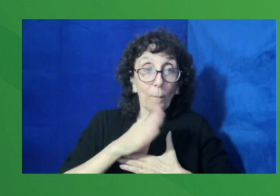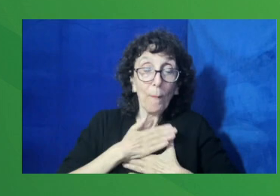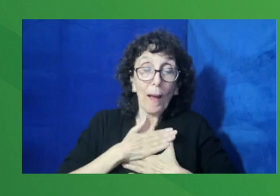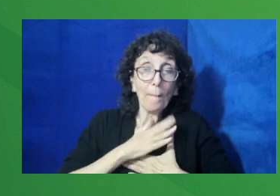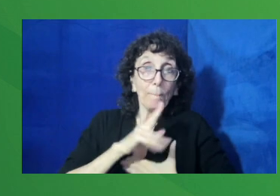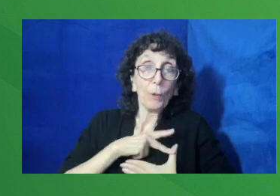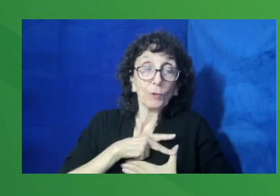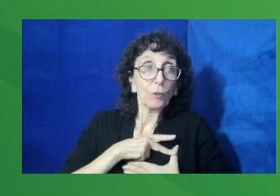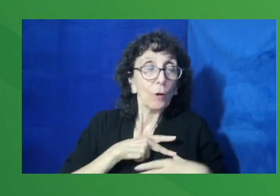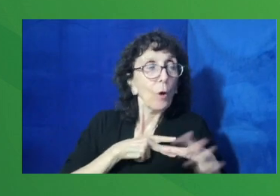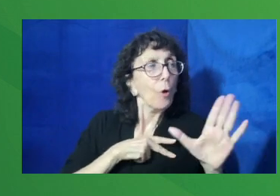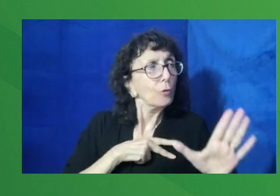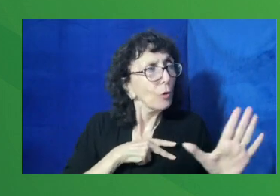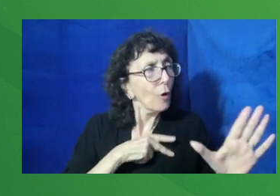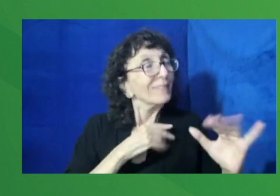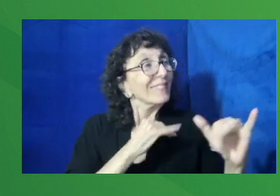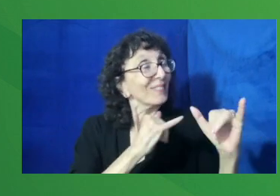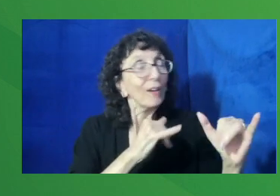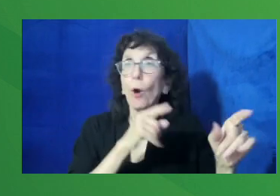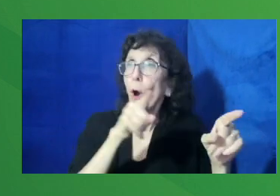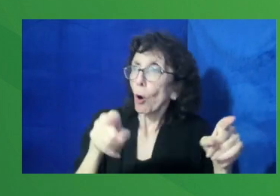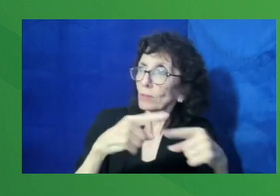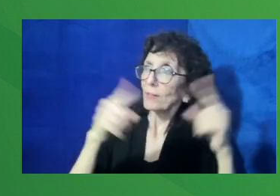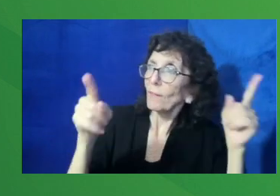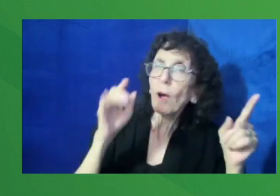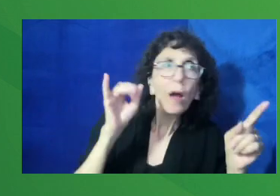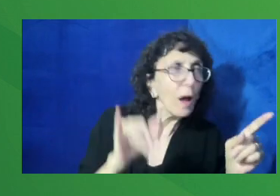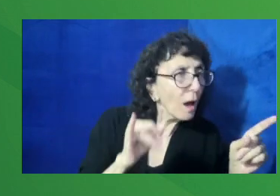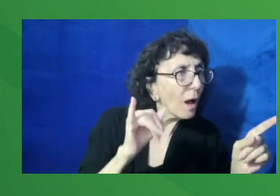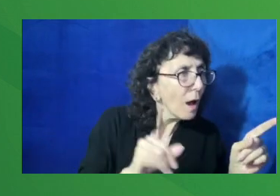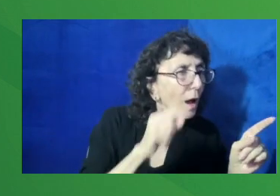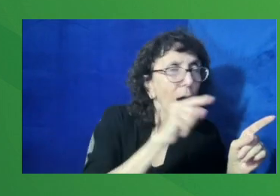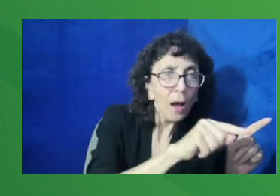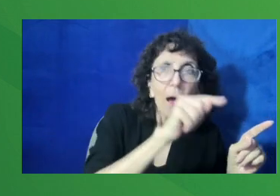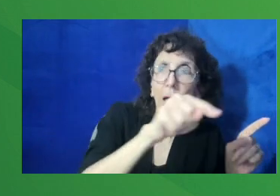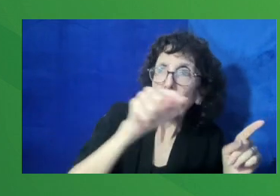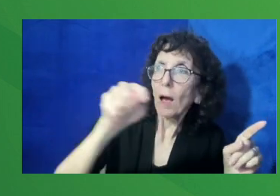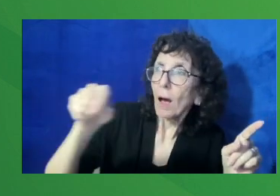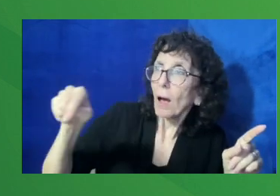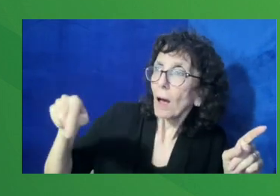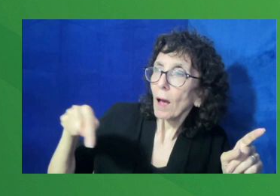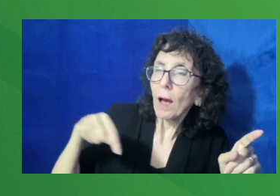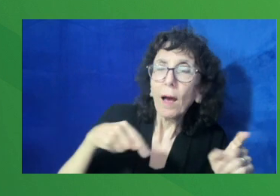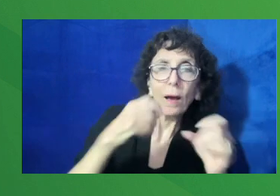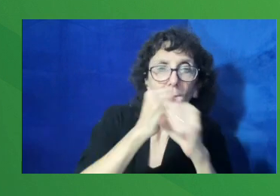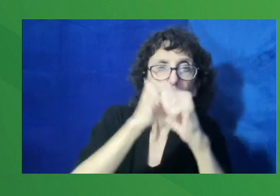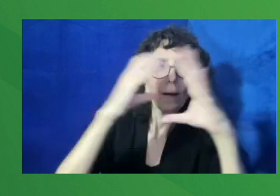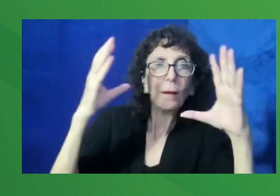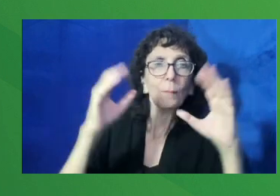people might have similar and divergent needs within this dimension. Next one and the final one.